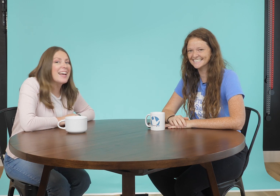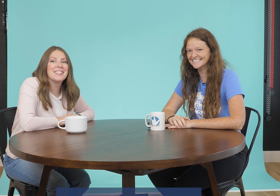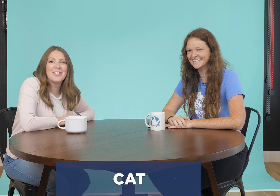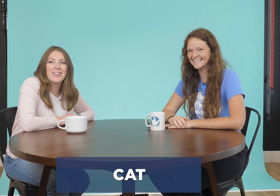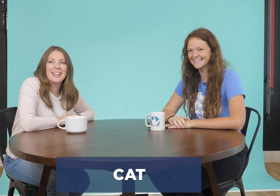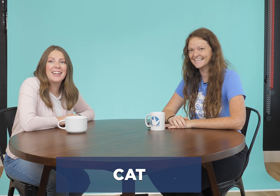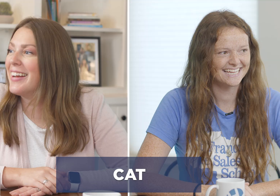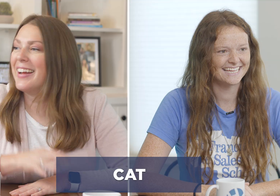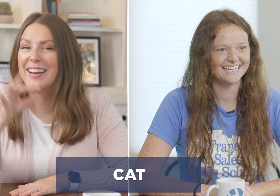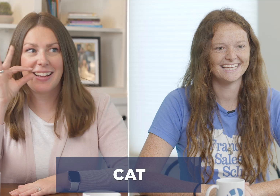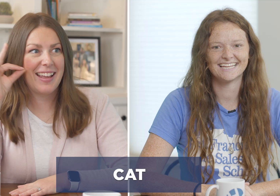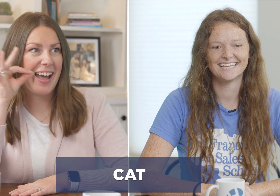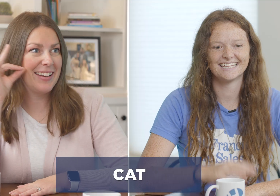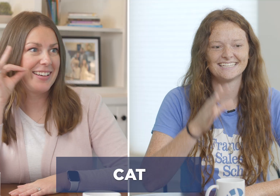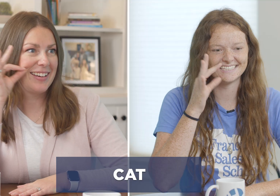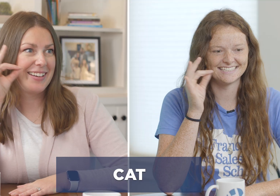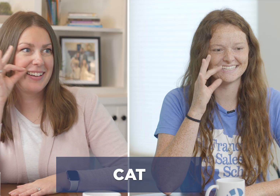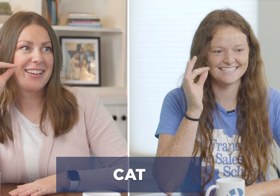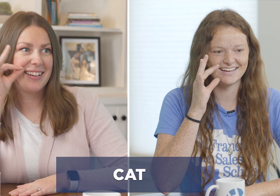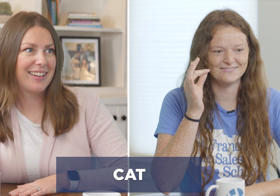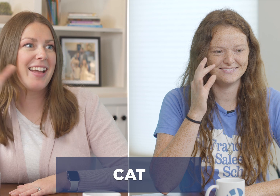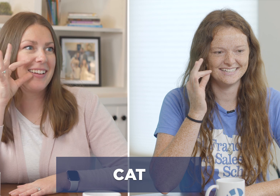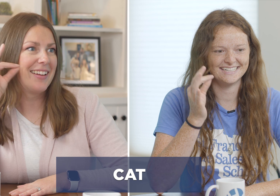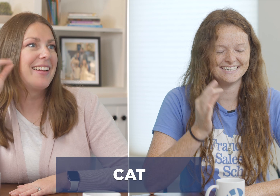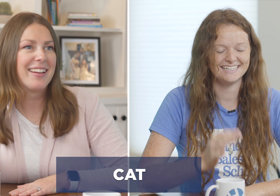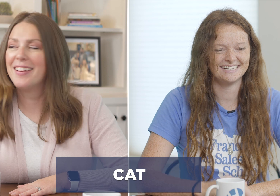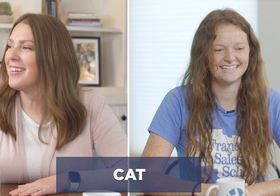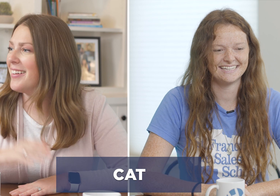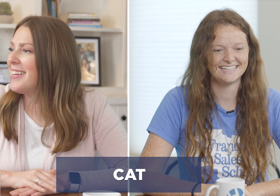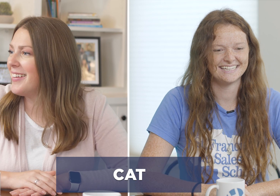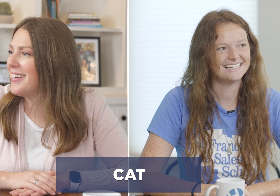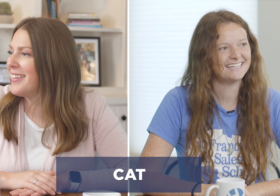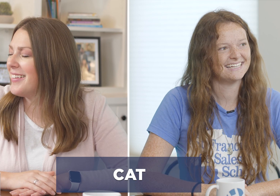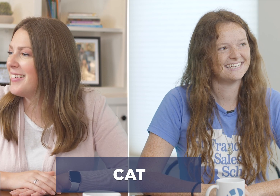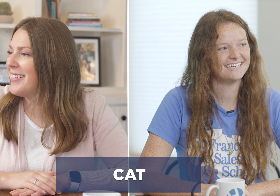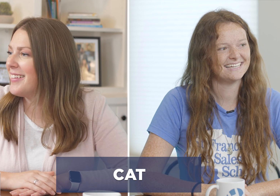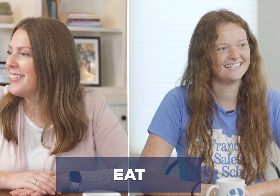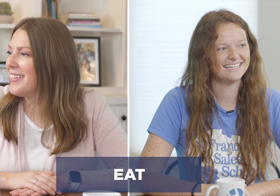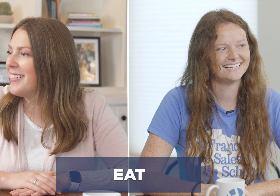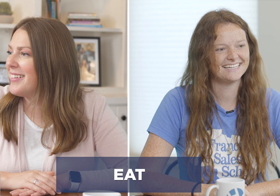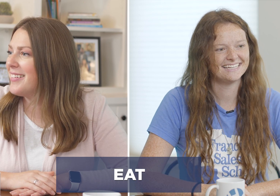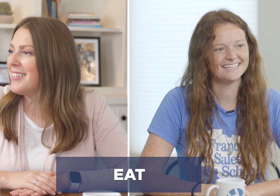the same. Okay,